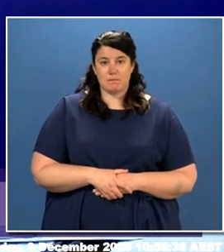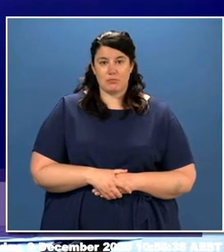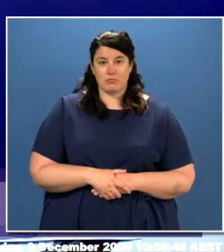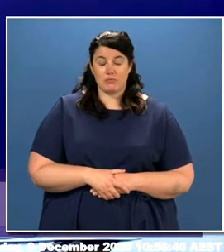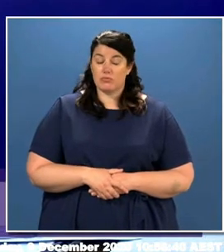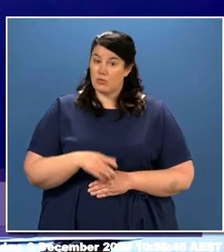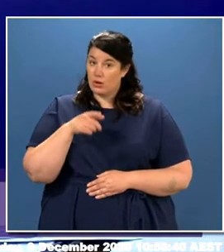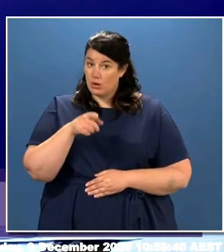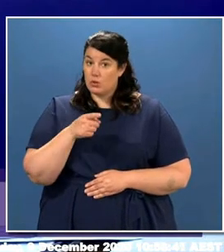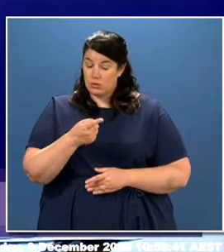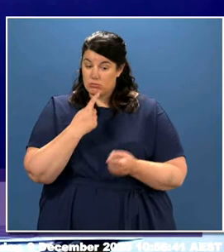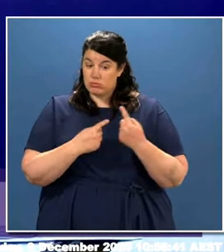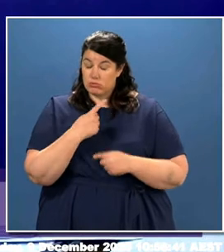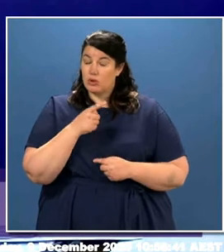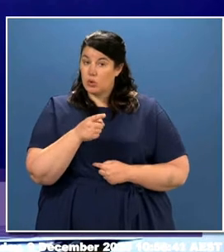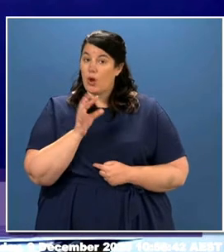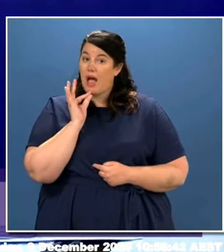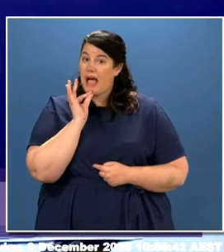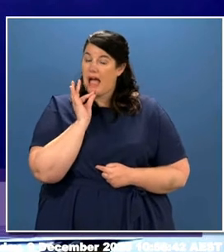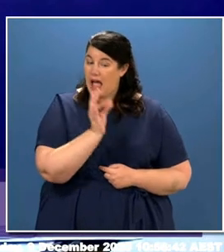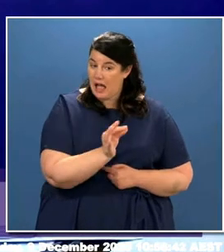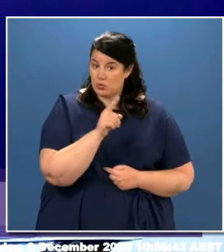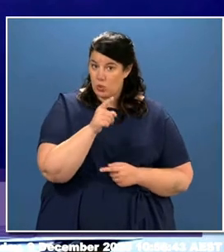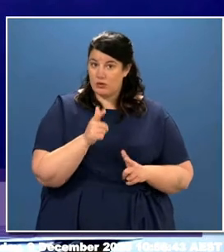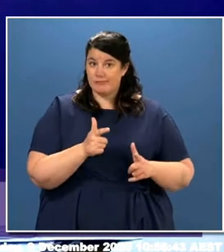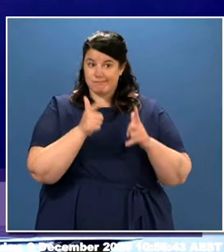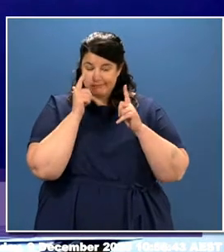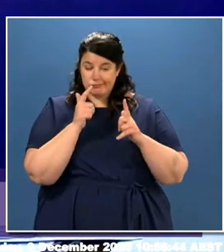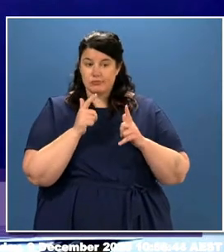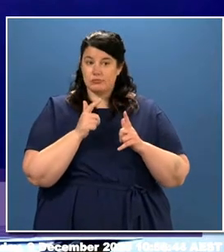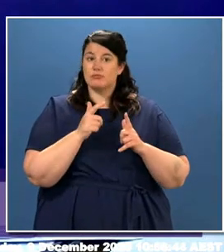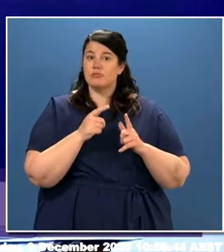reservations were allowed to work from home.